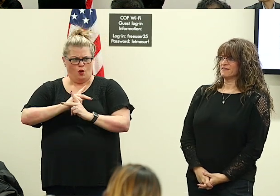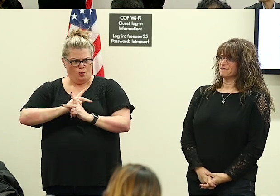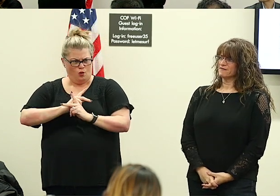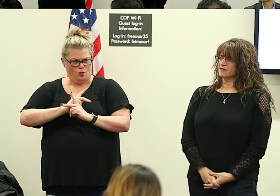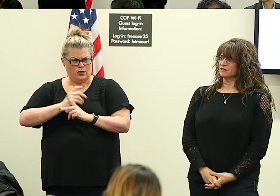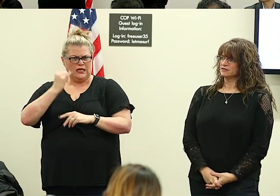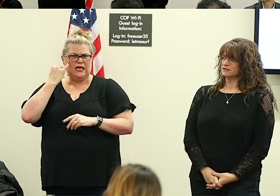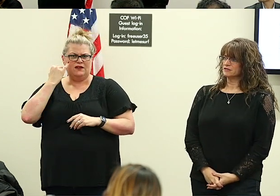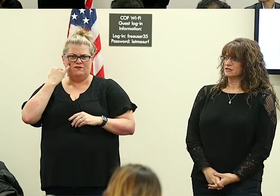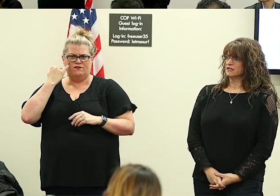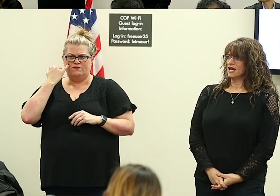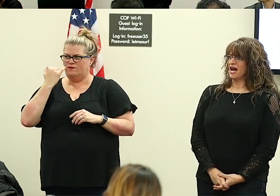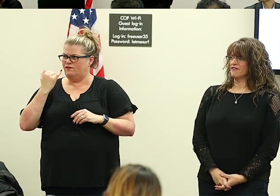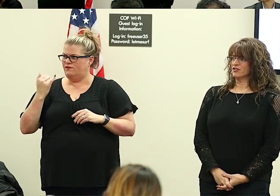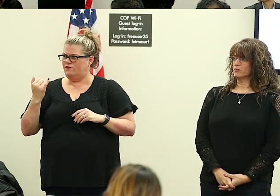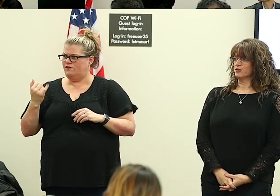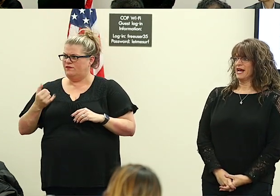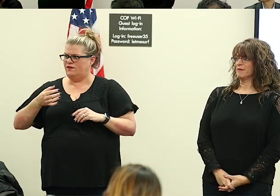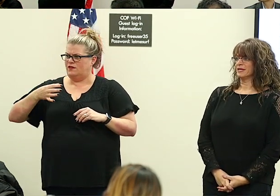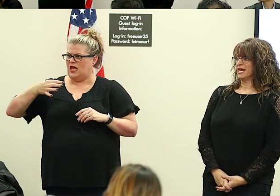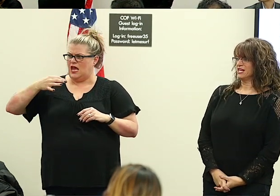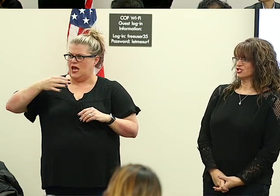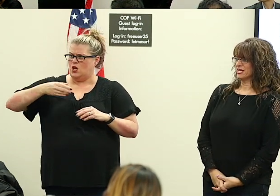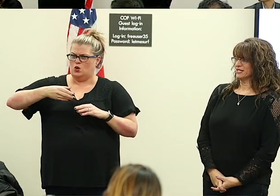if after the pre-application...